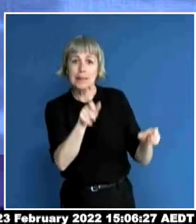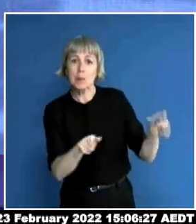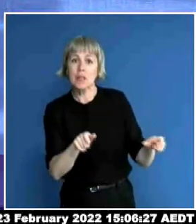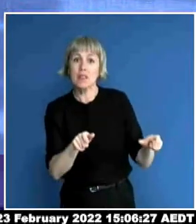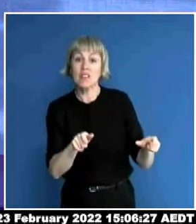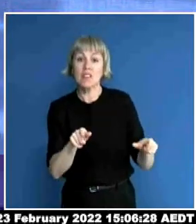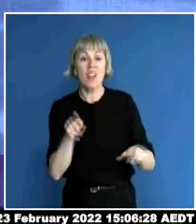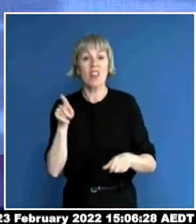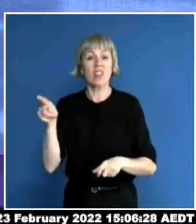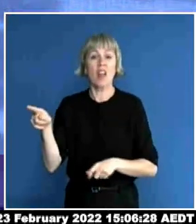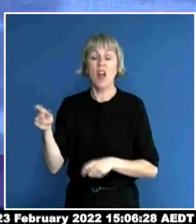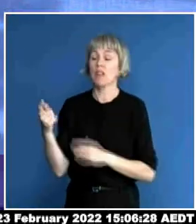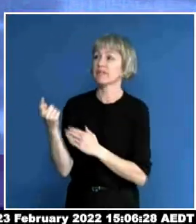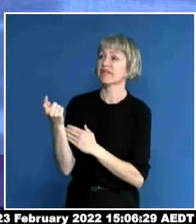And the issues weren't addressed.